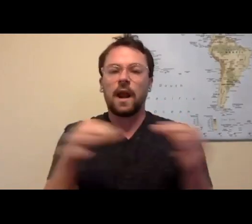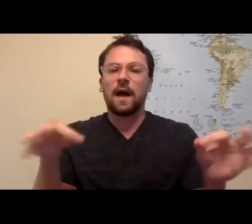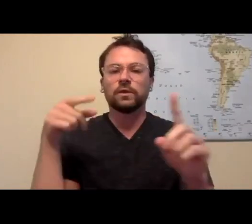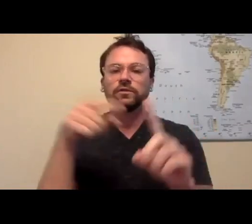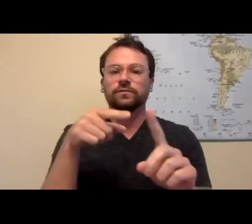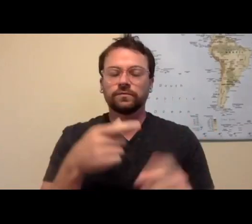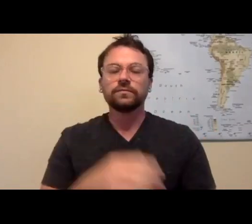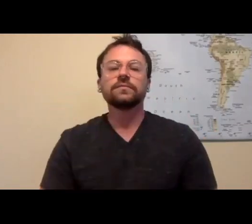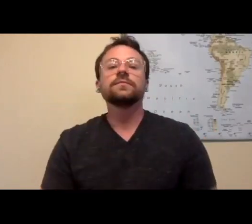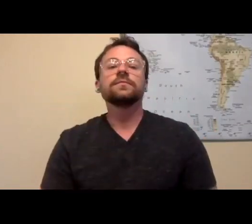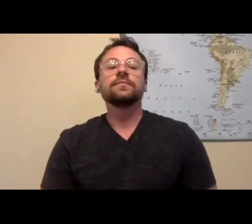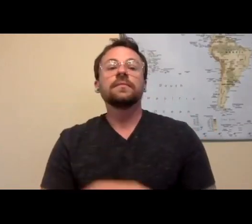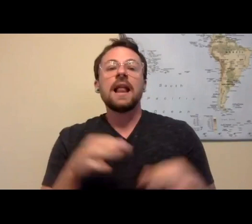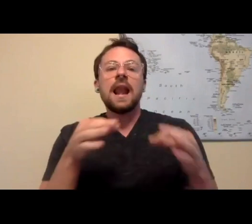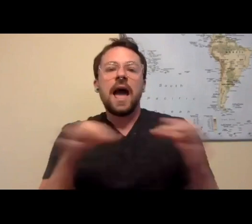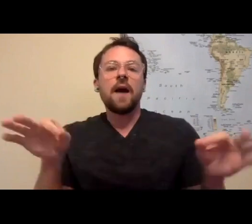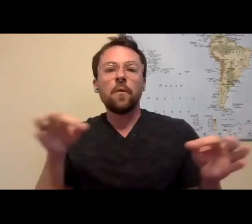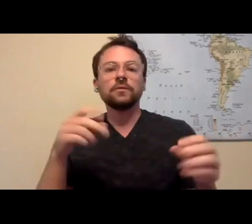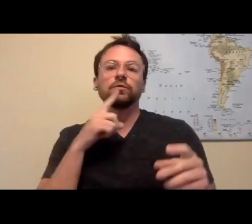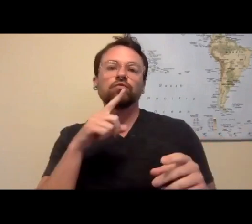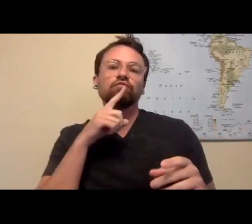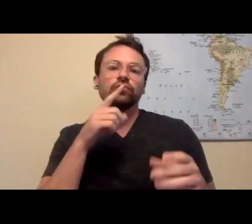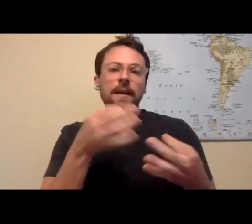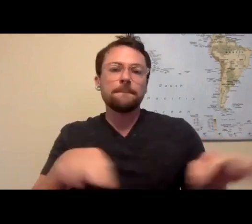> Well, I think I mentioned this before.